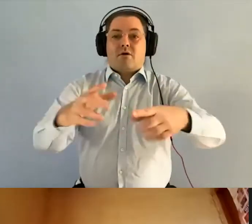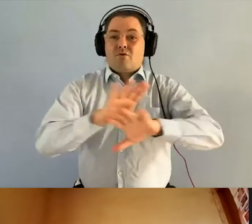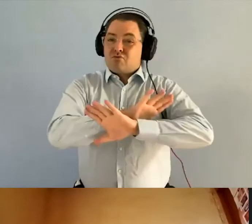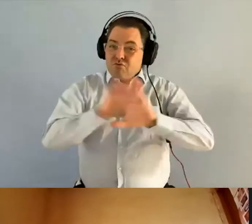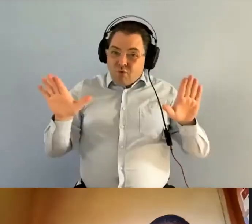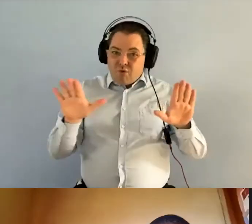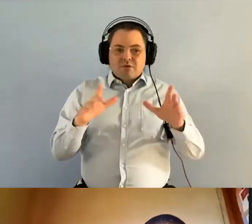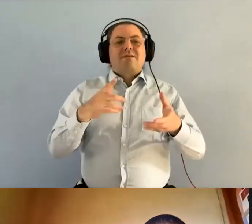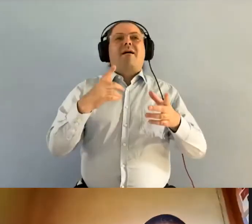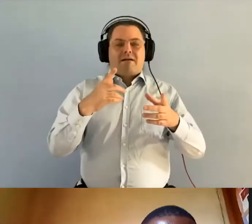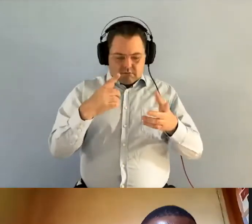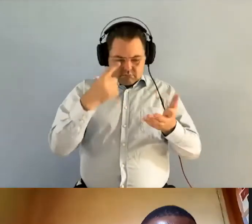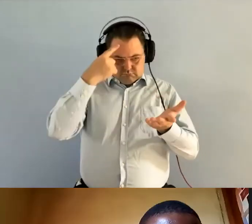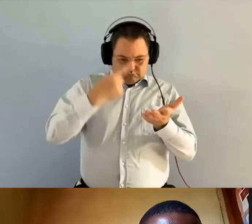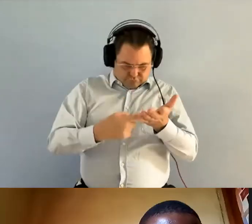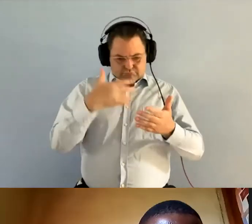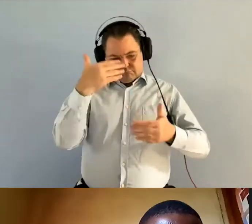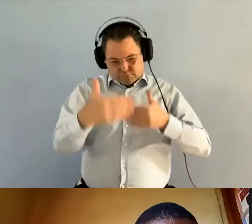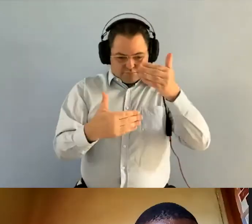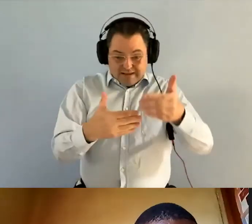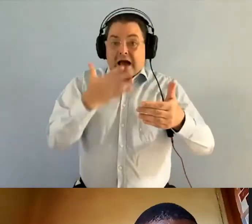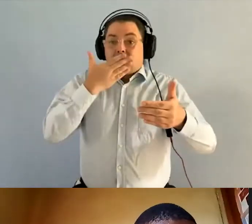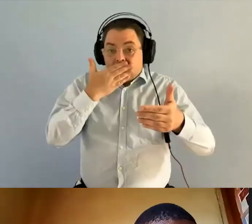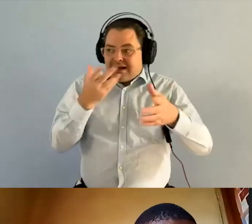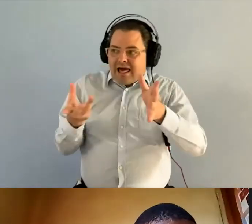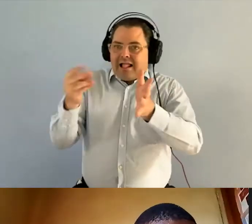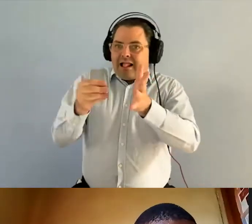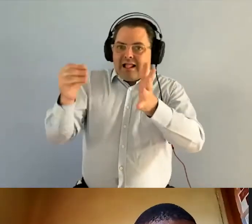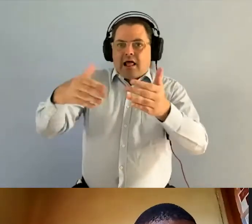in the design and the delivery of the activities rather than having